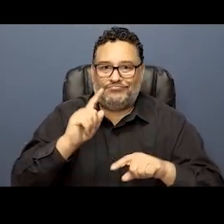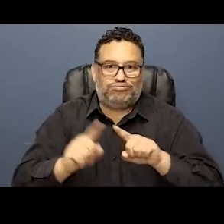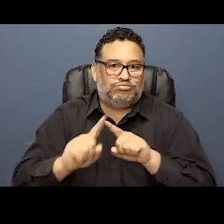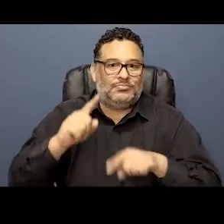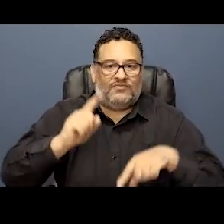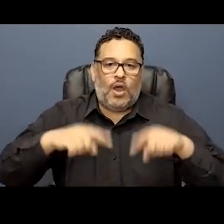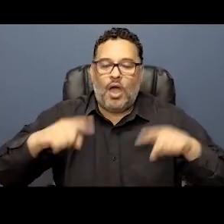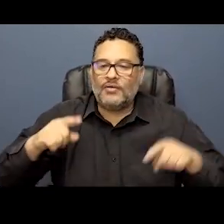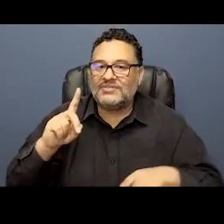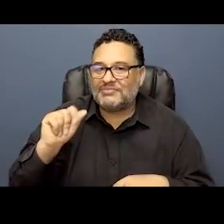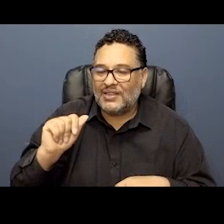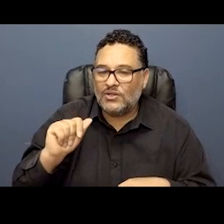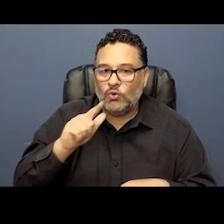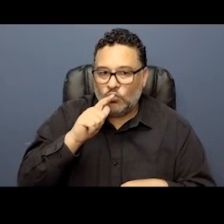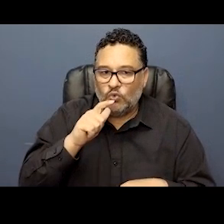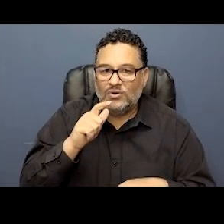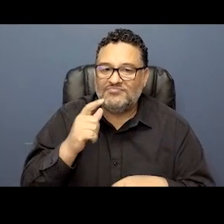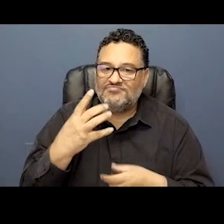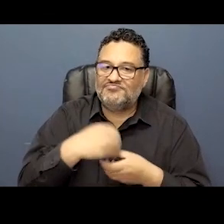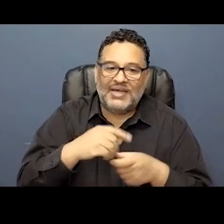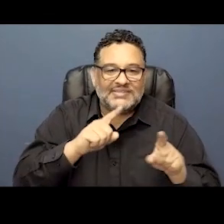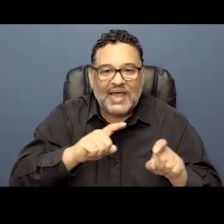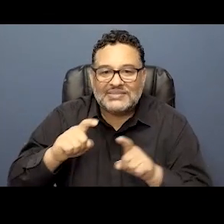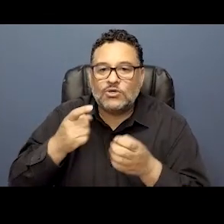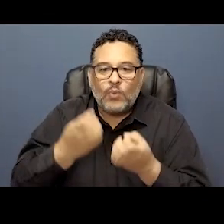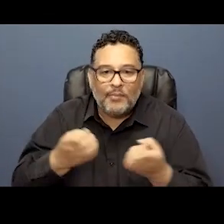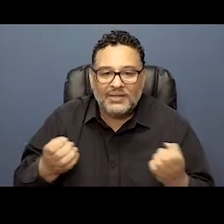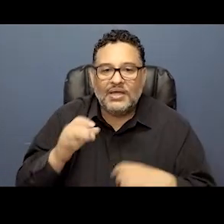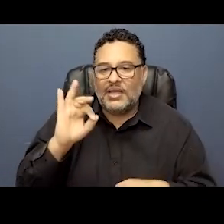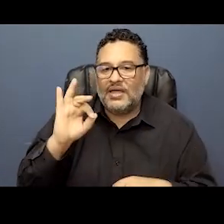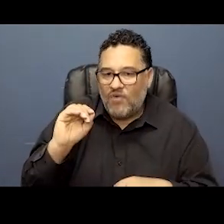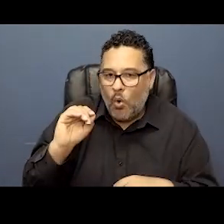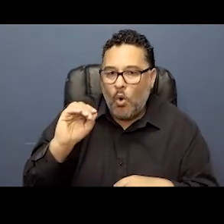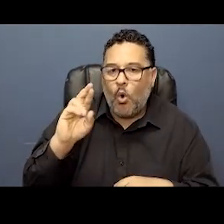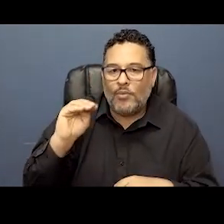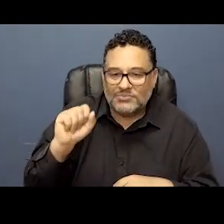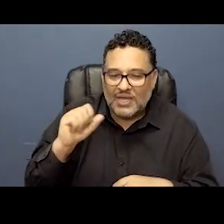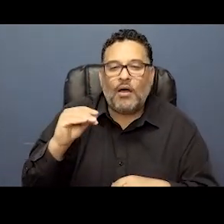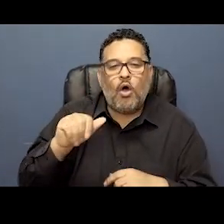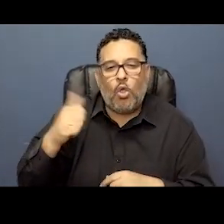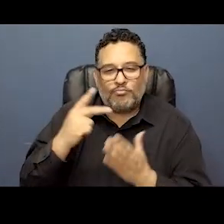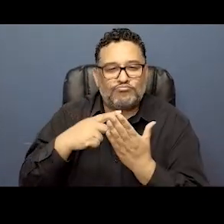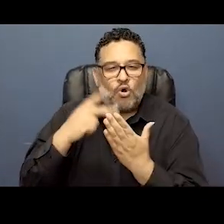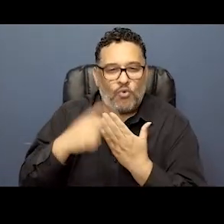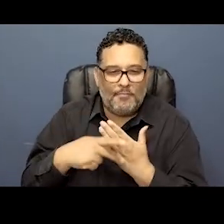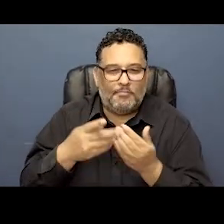with a variety of disabilities that test equipment, forms, and other program materials